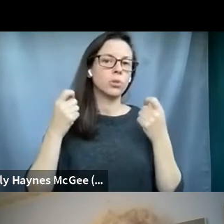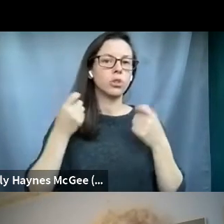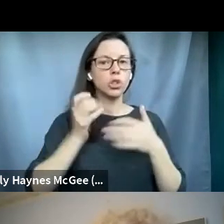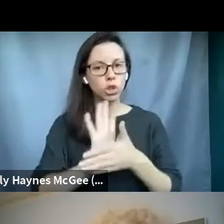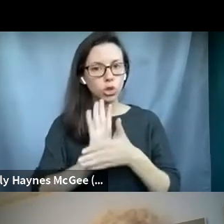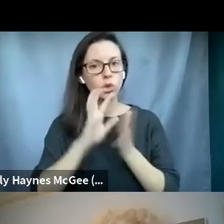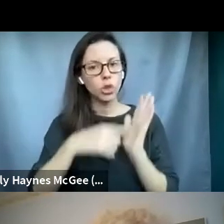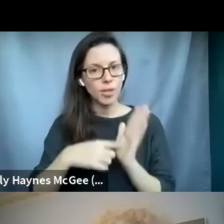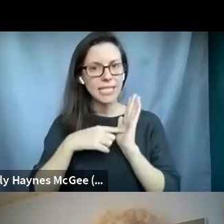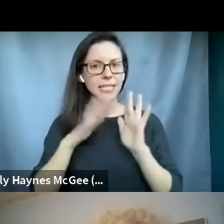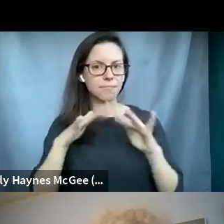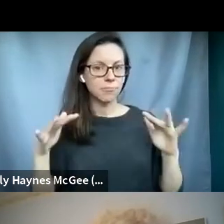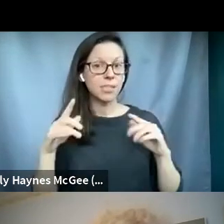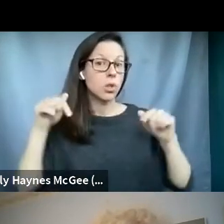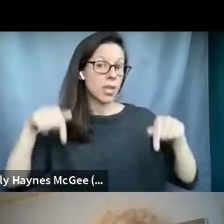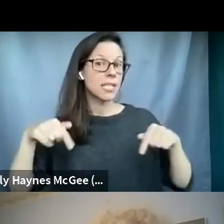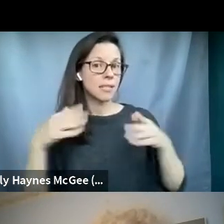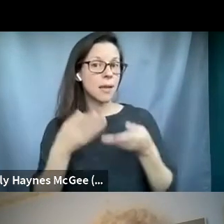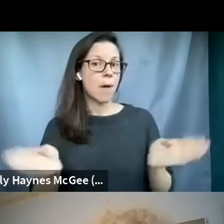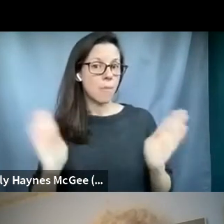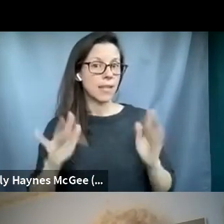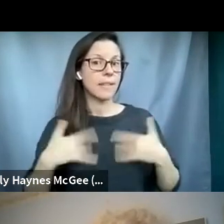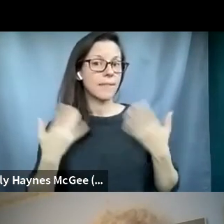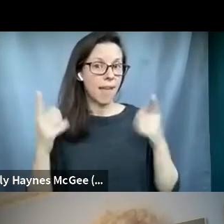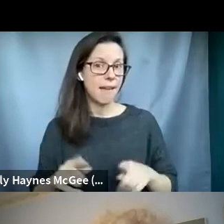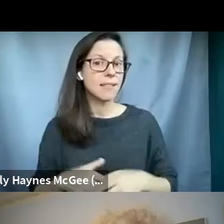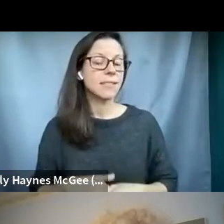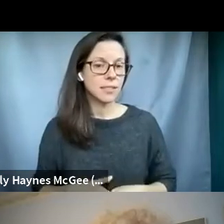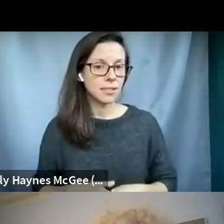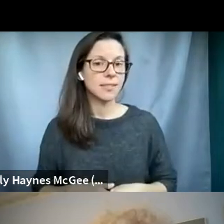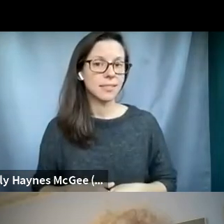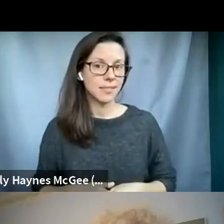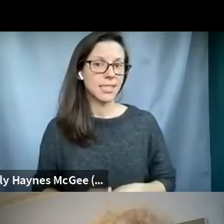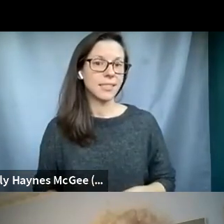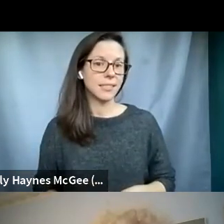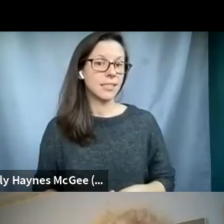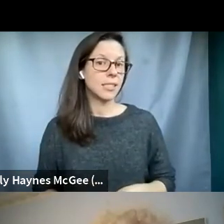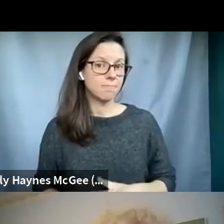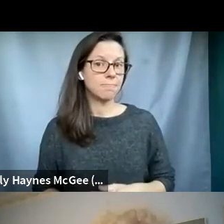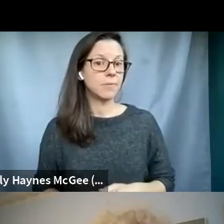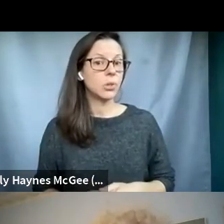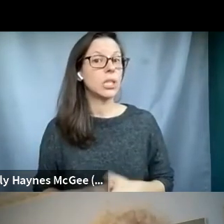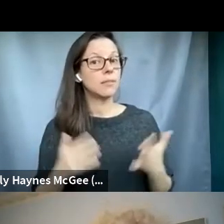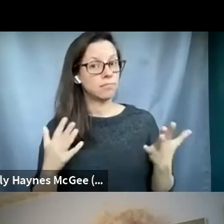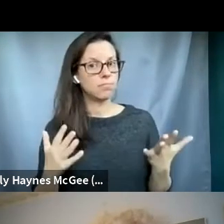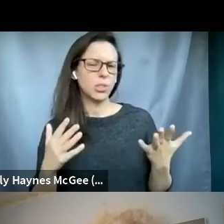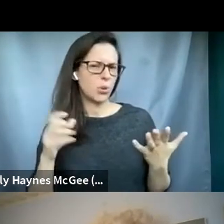So this is a public event so absolutely a proposal about a play that took place in Baltimore